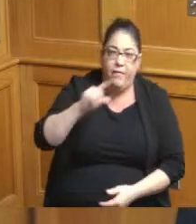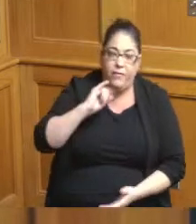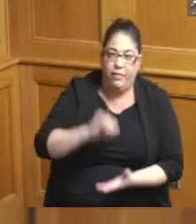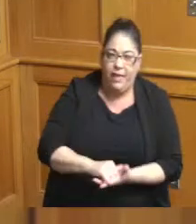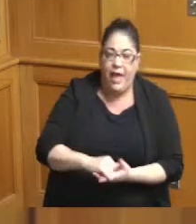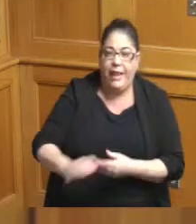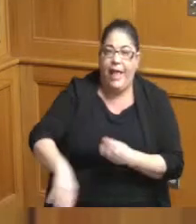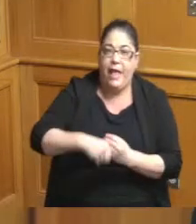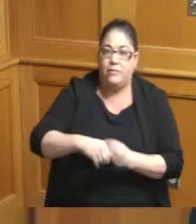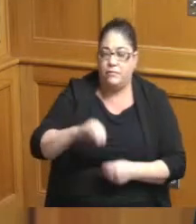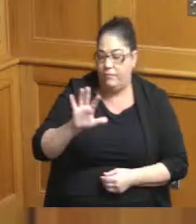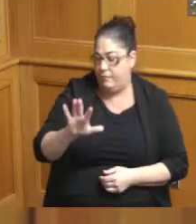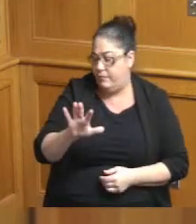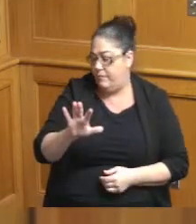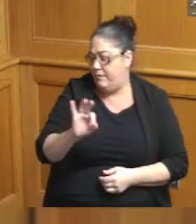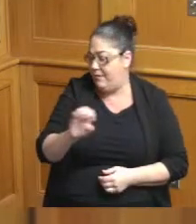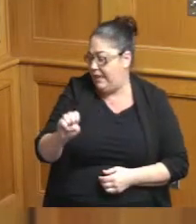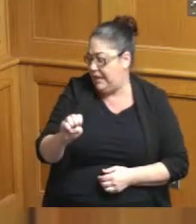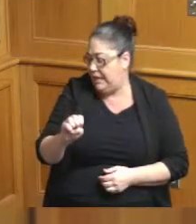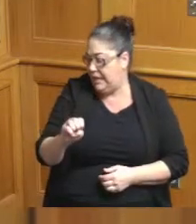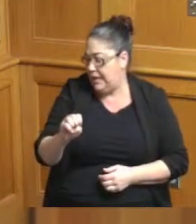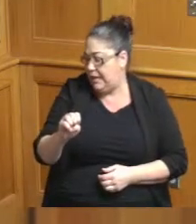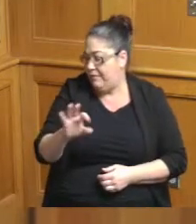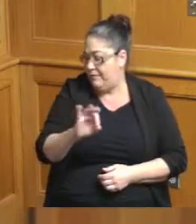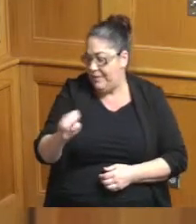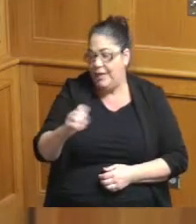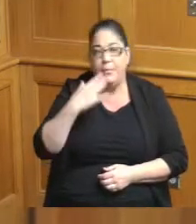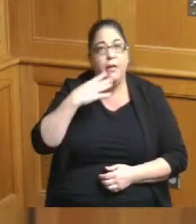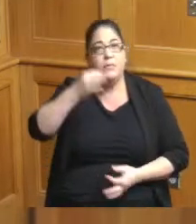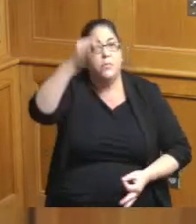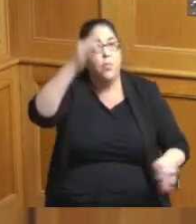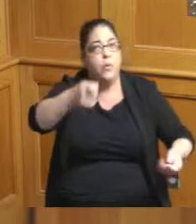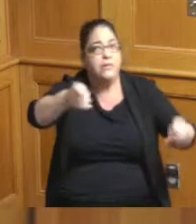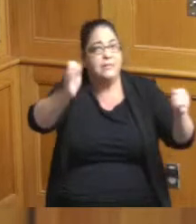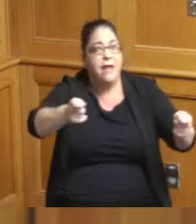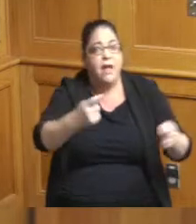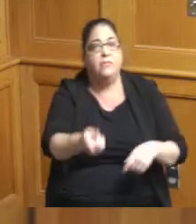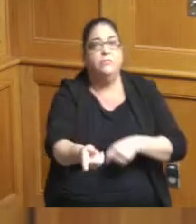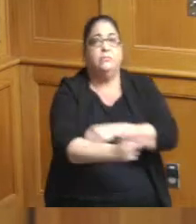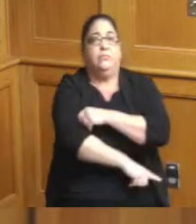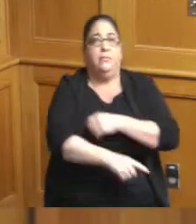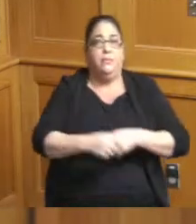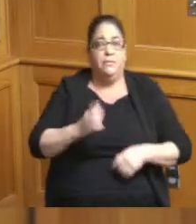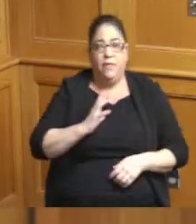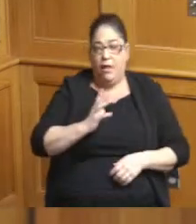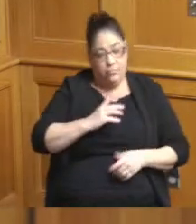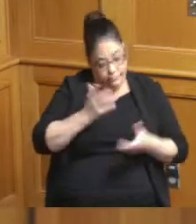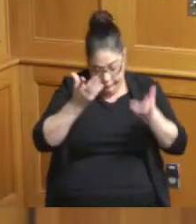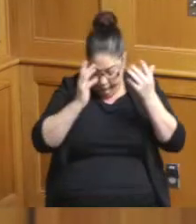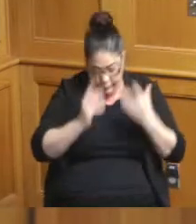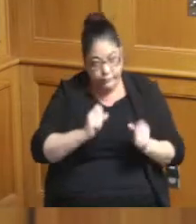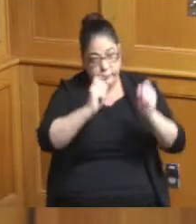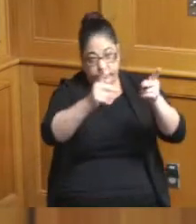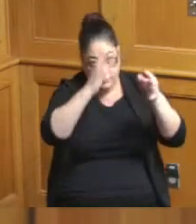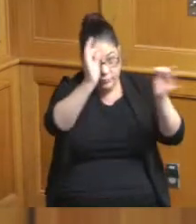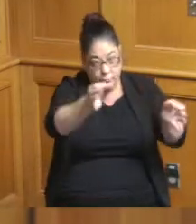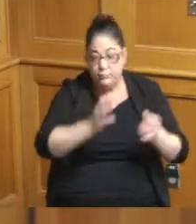extra fee because of the Court decision and move on and so I assume supportive of moving on this